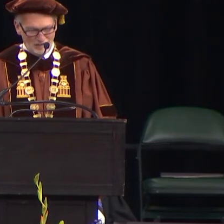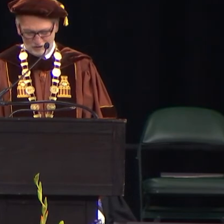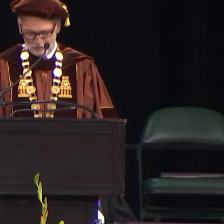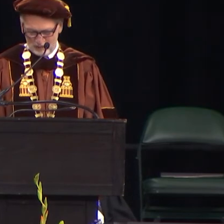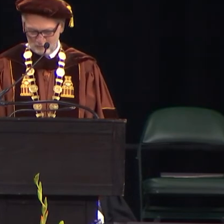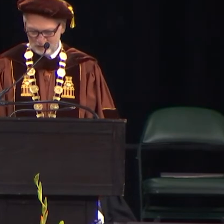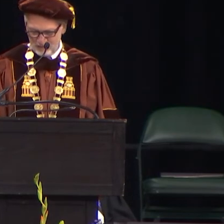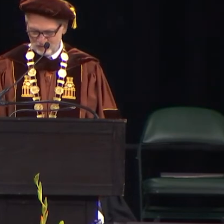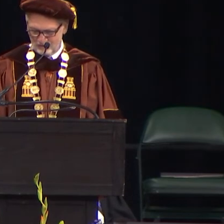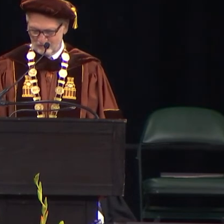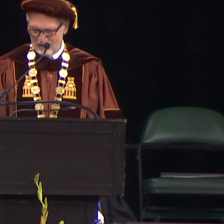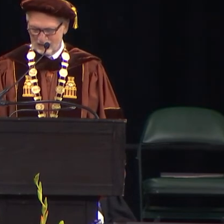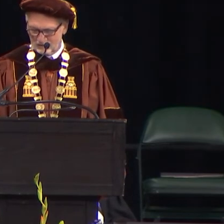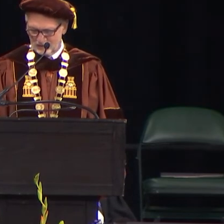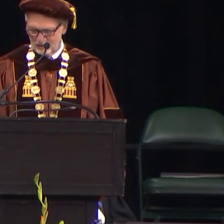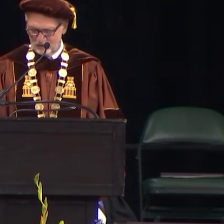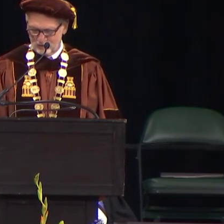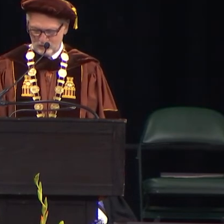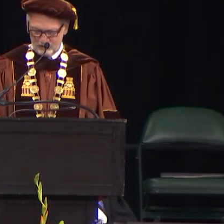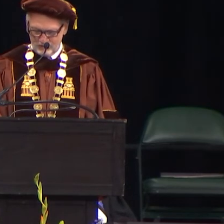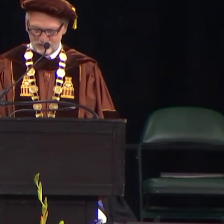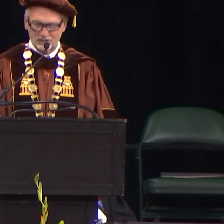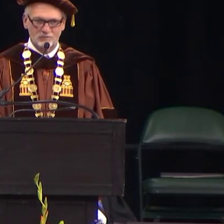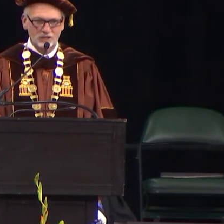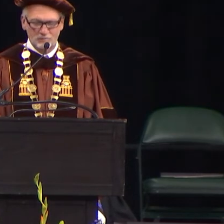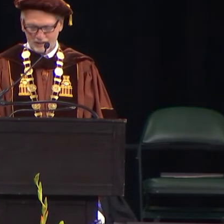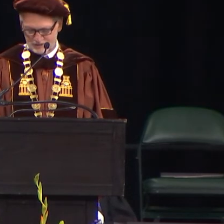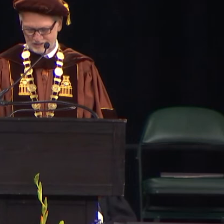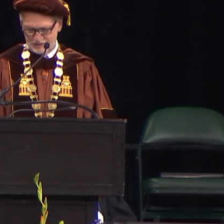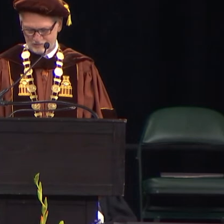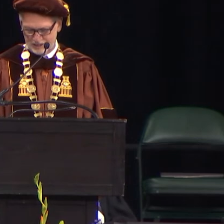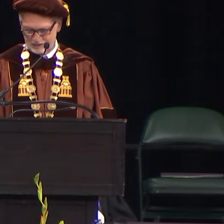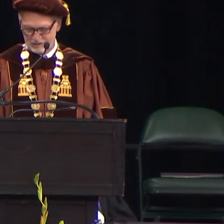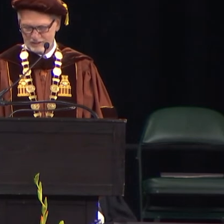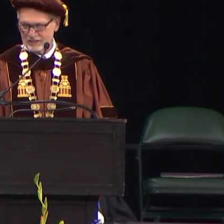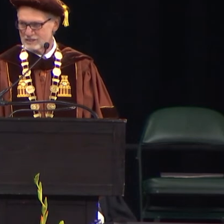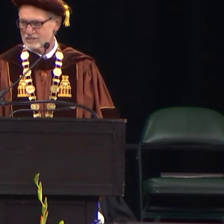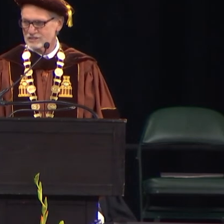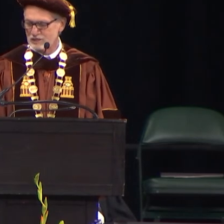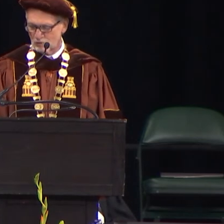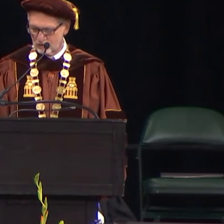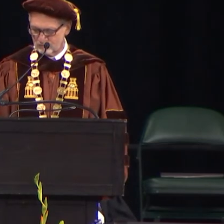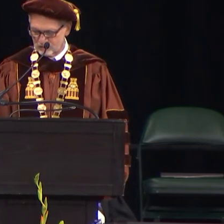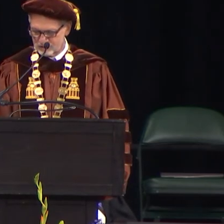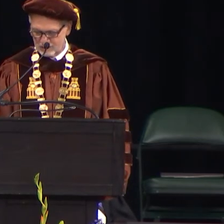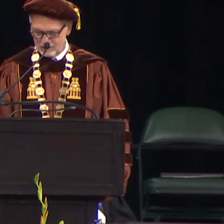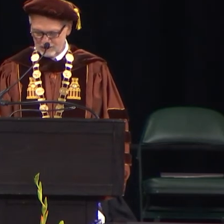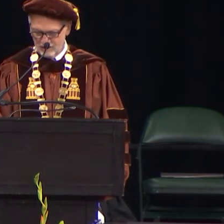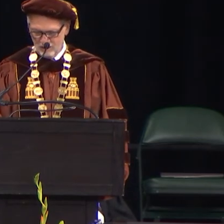On the recommendation of the faculty and the authority vested in me by the State of Texas and the ACC Board of Trustees,